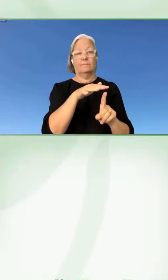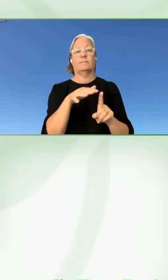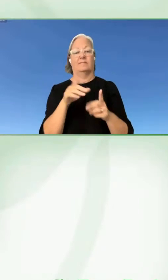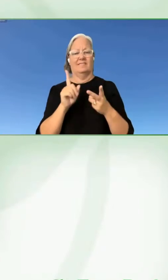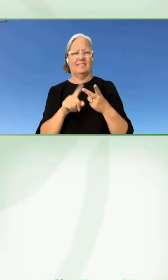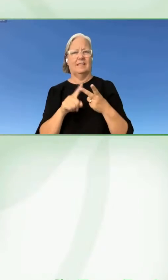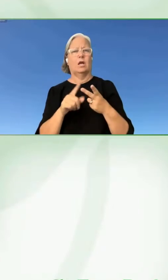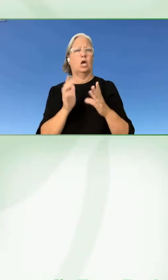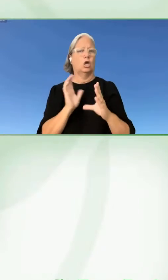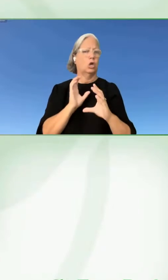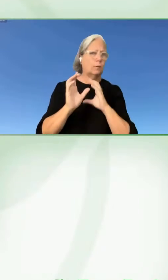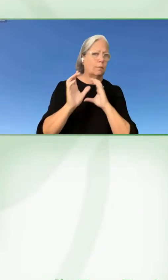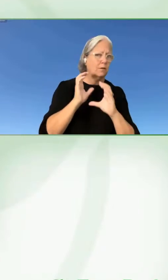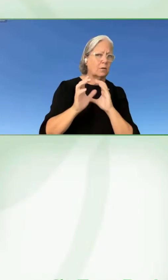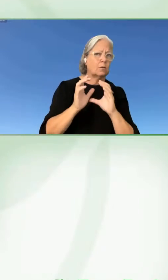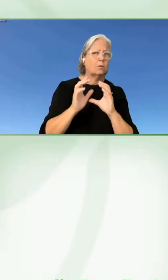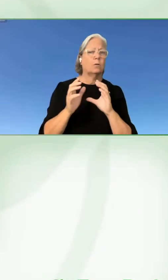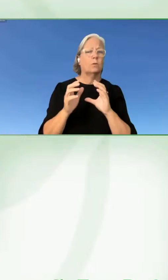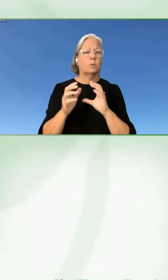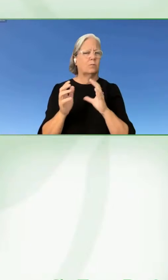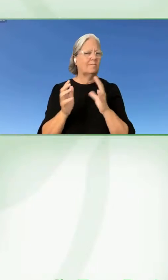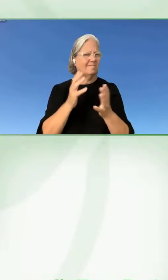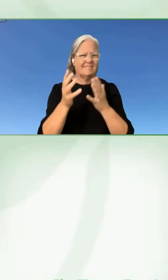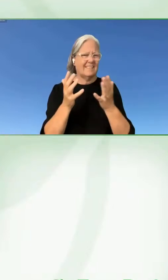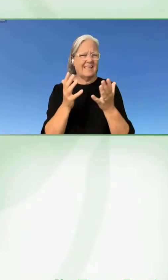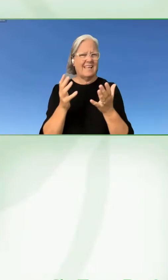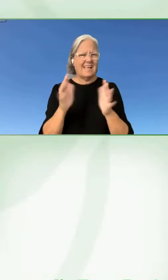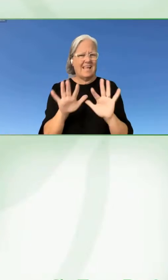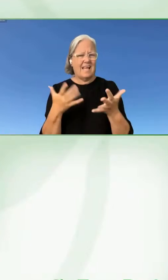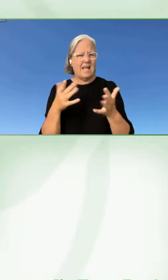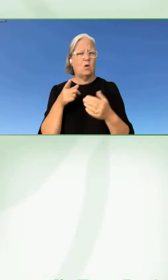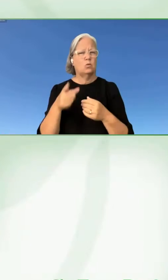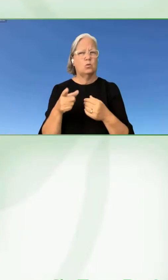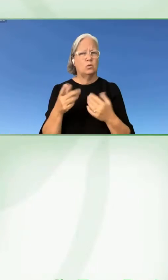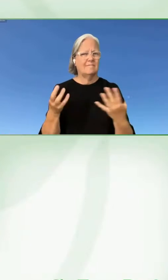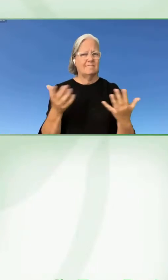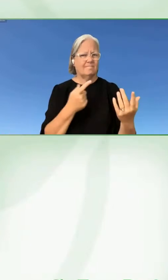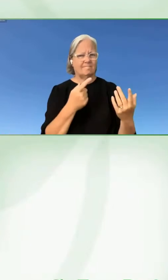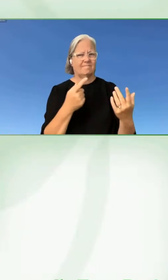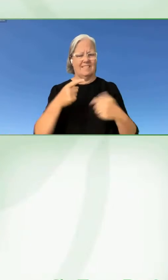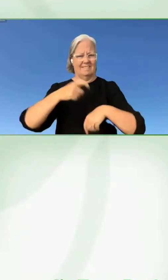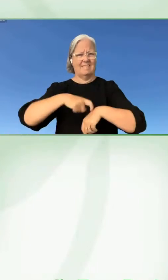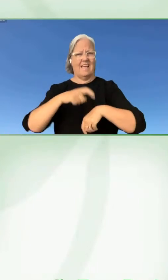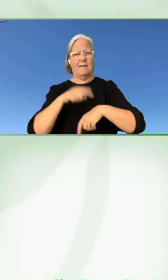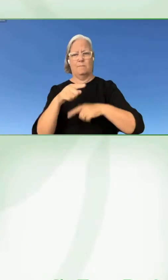people's privacy so that information would not be leaked or that relevant organisations